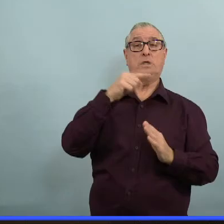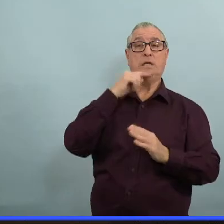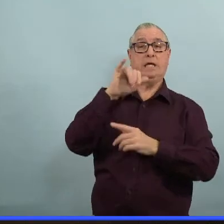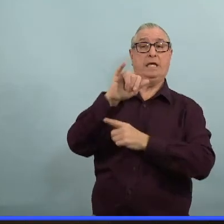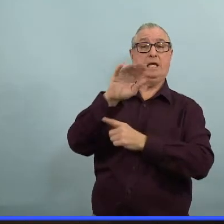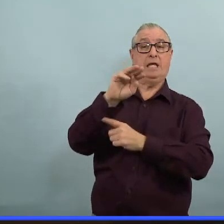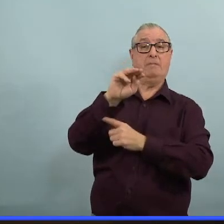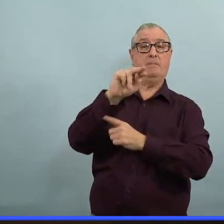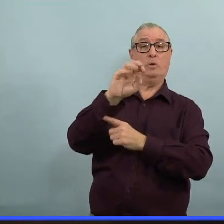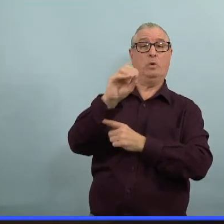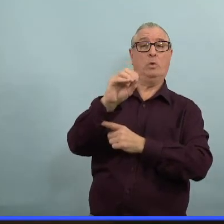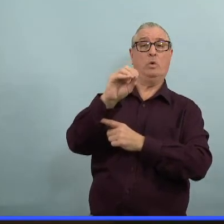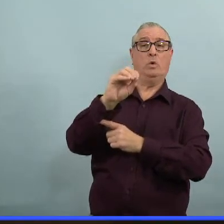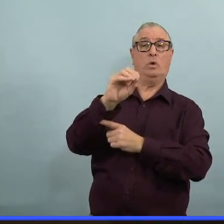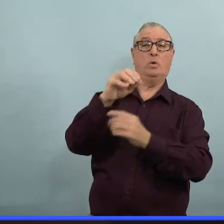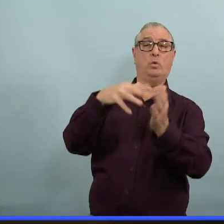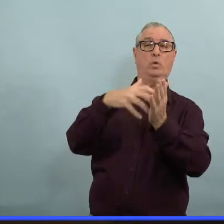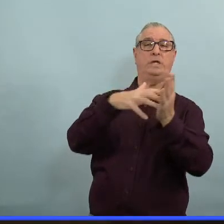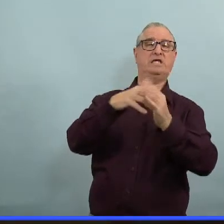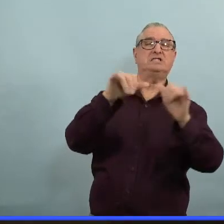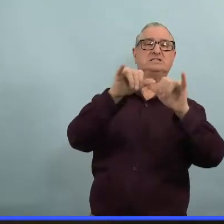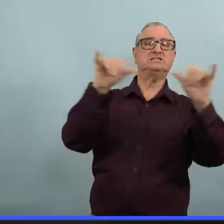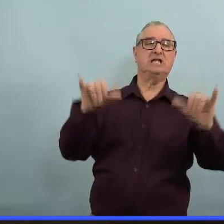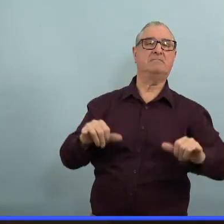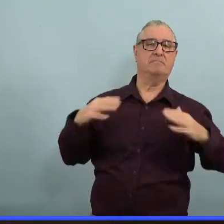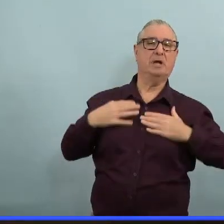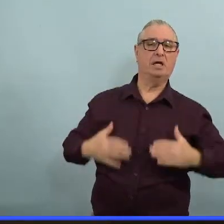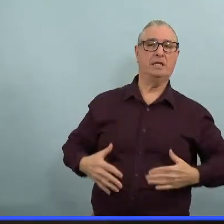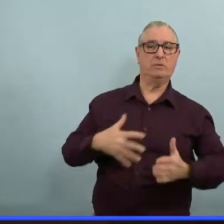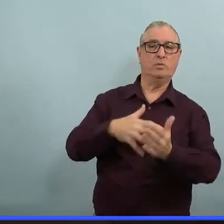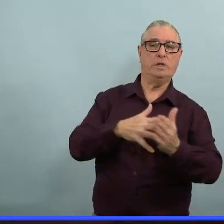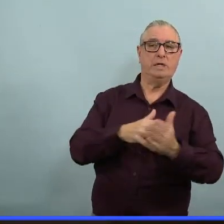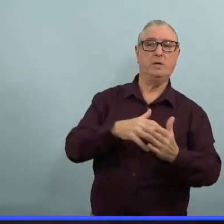the general public with broader orders is that is that kind of the era we're going into now